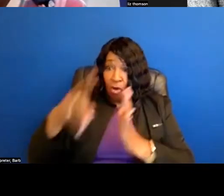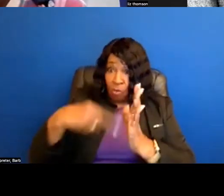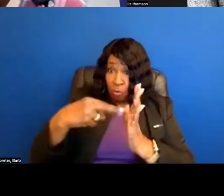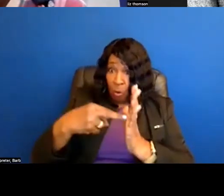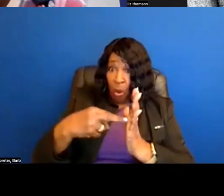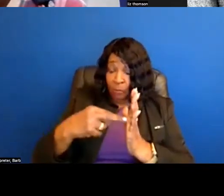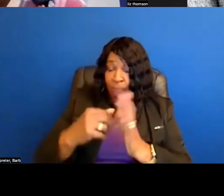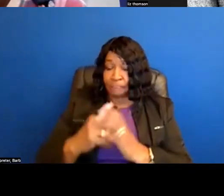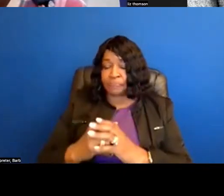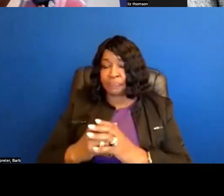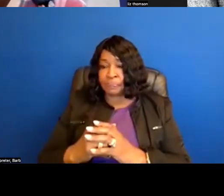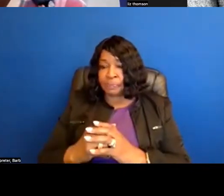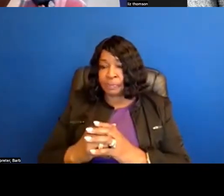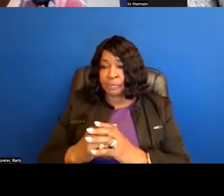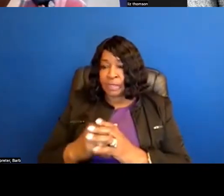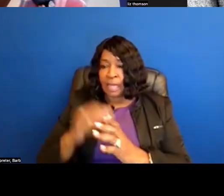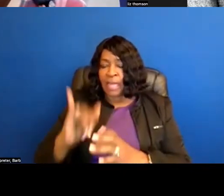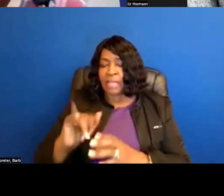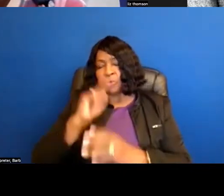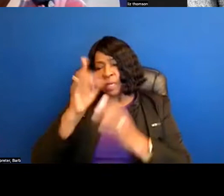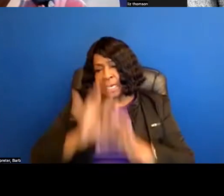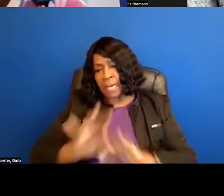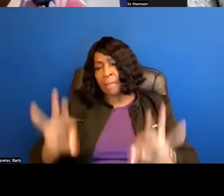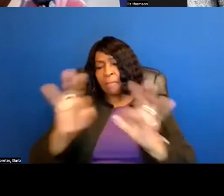And so that's really important for me.